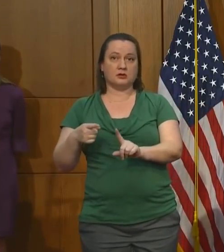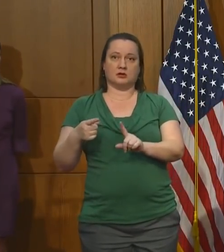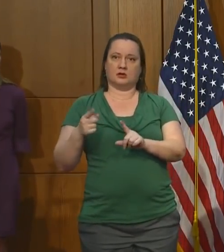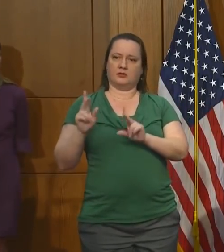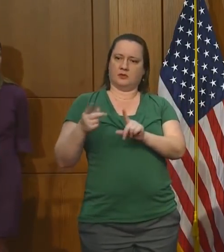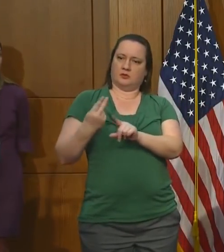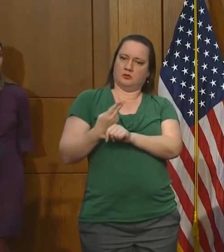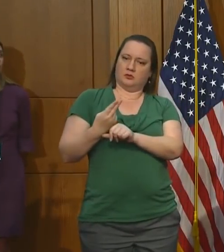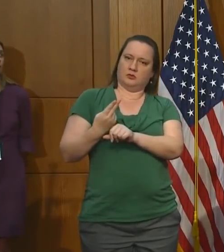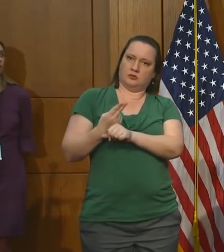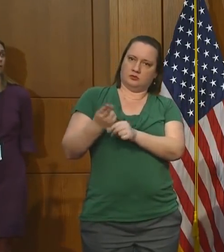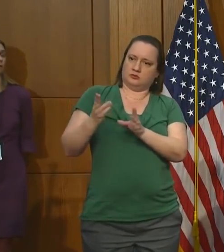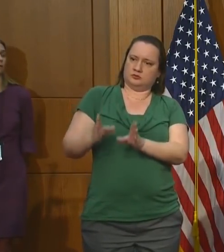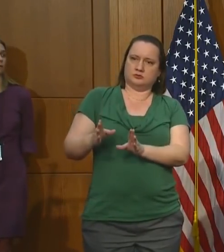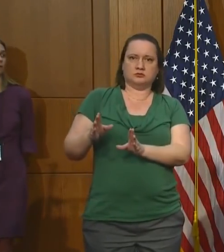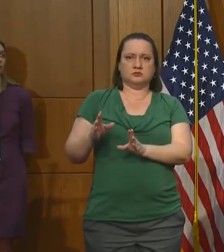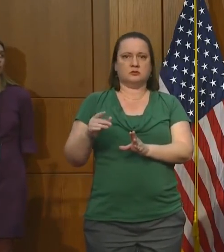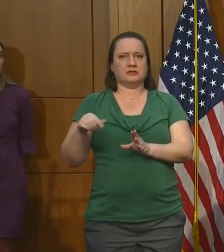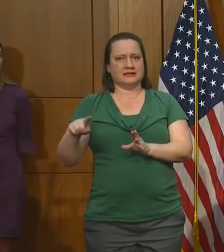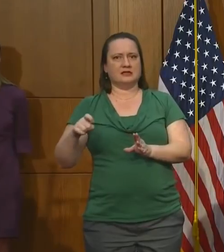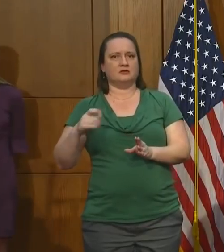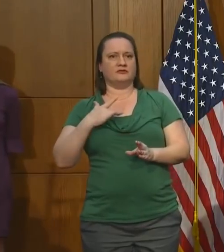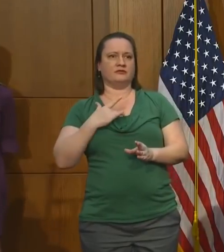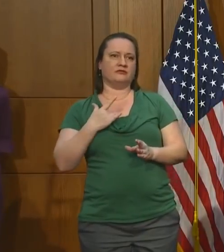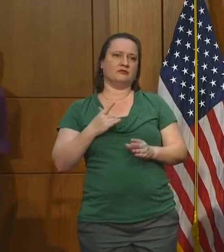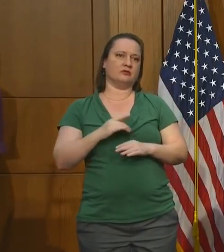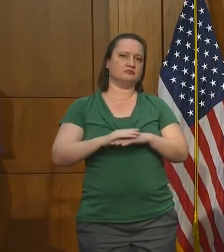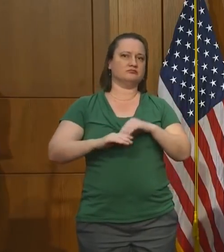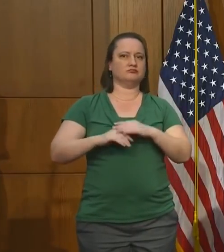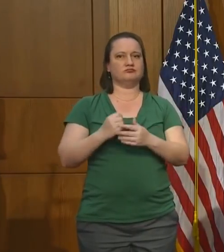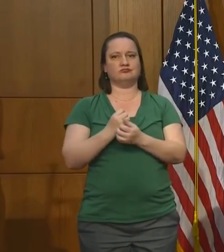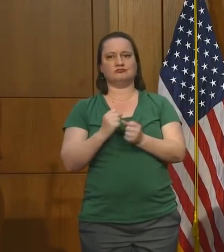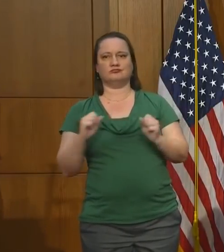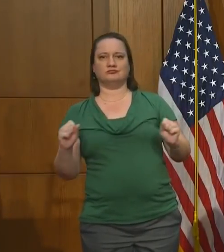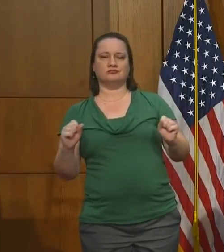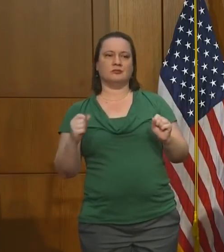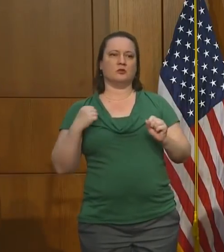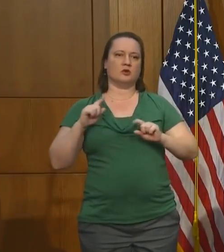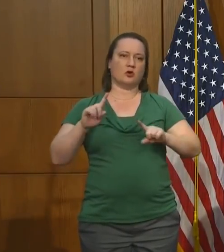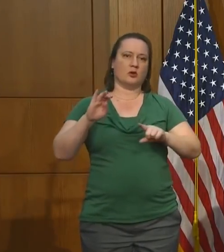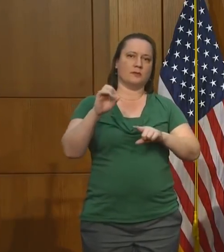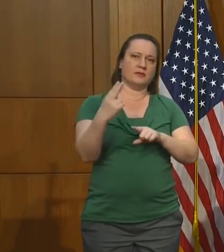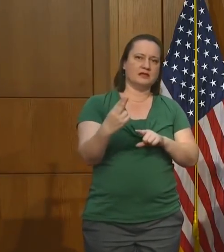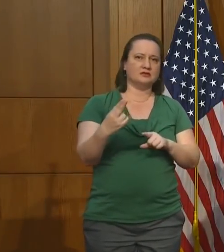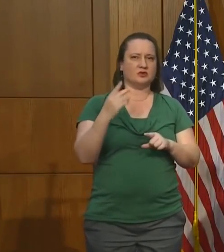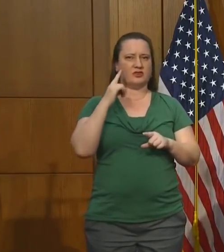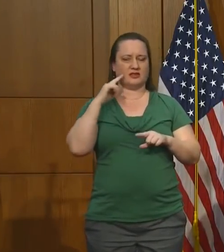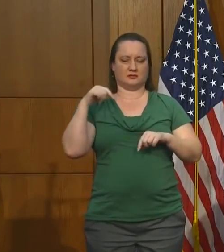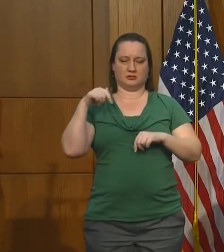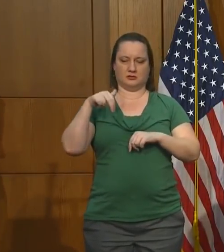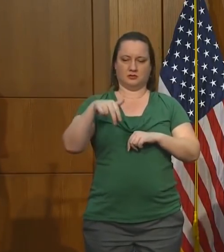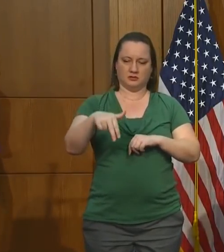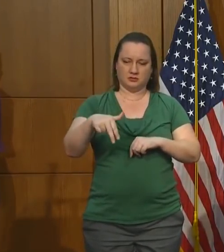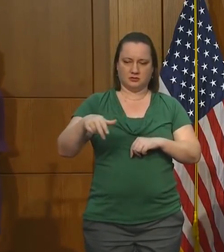WE'RE WORKING WITH THOSE PLANS- BUT- BUT THE BOTTOM LINE IS. CONCERNED THEY NEED TO FEEL COMFORTABLE THAT WHEN THEY GO